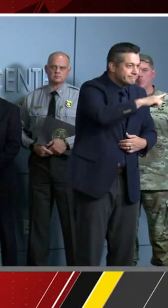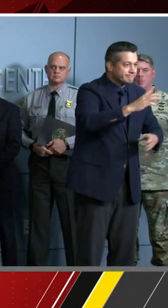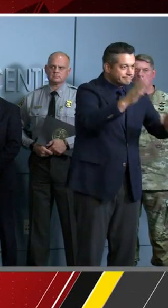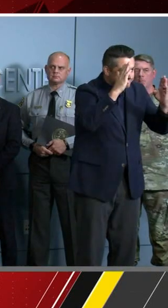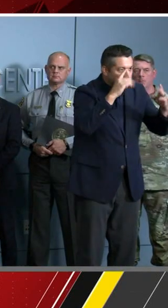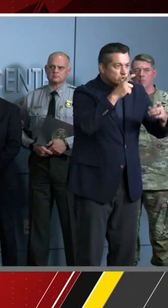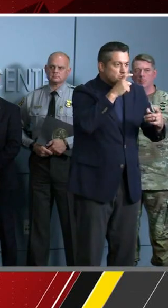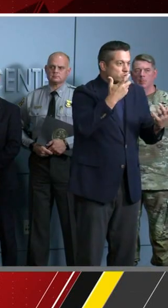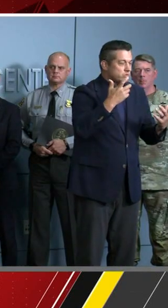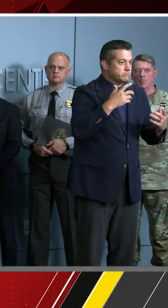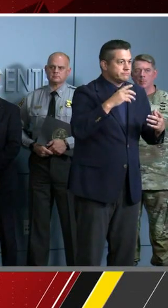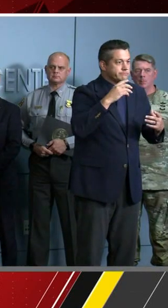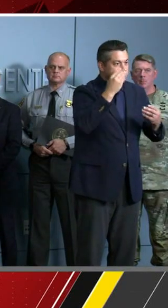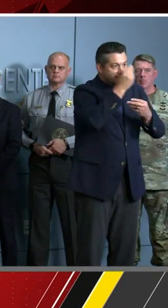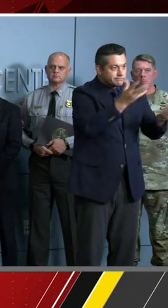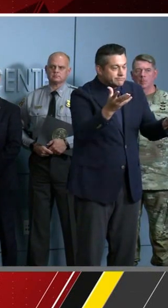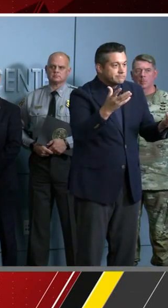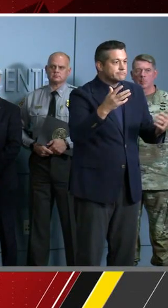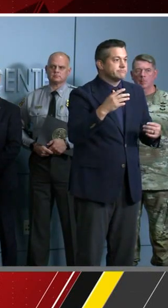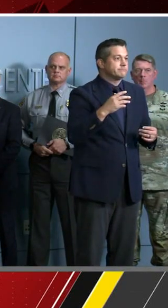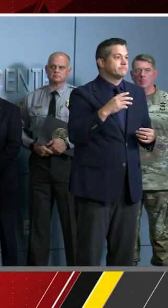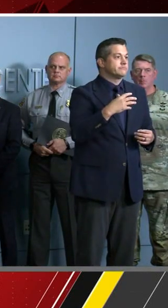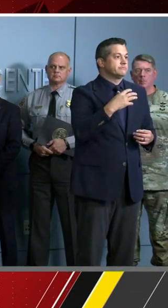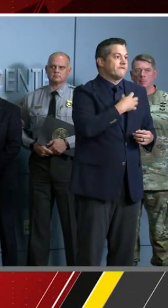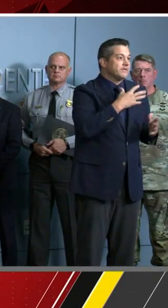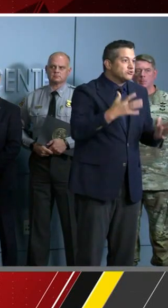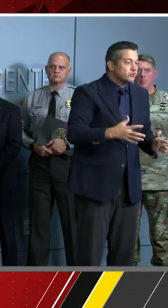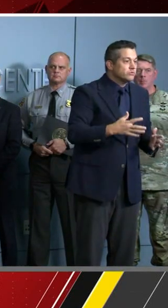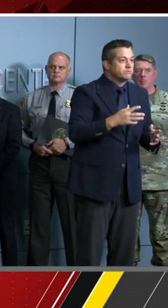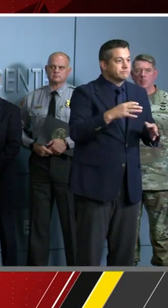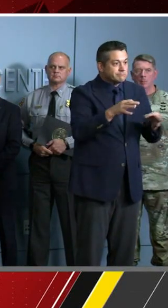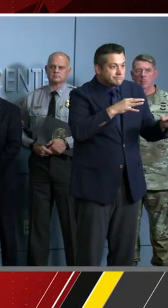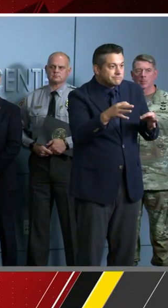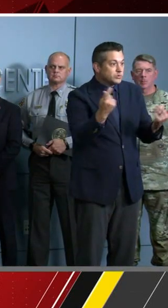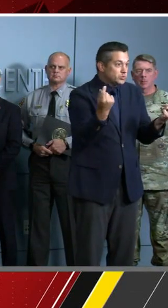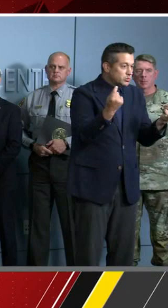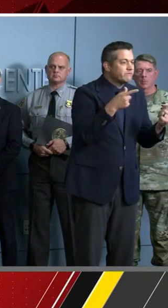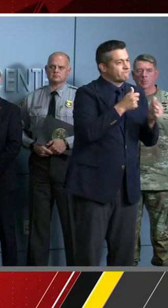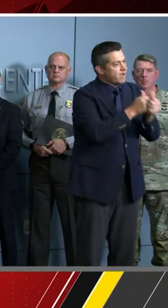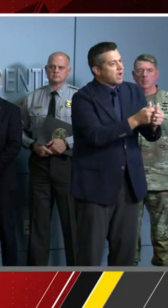a plan if you are in an area